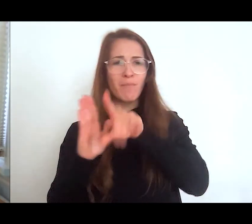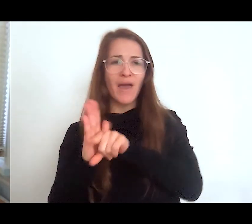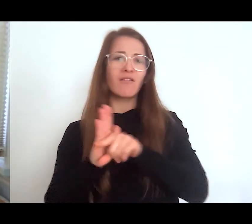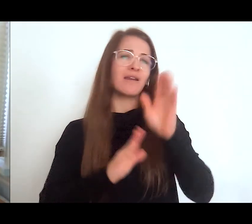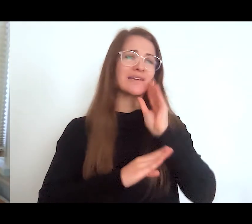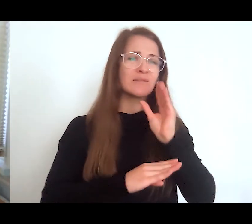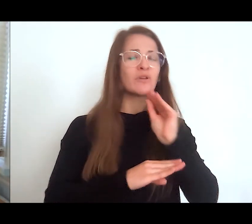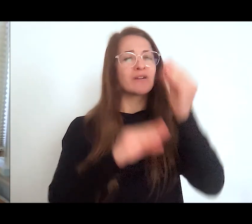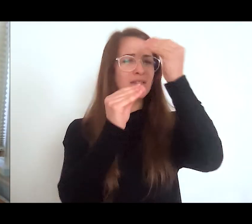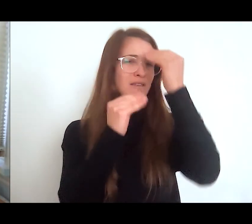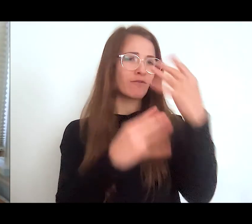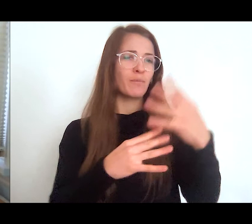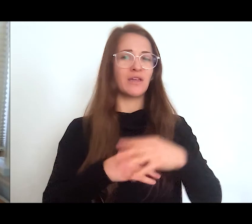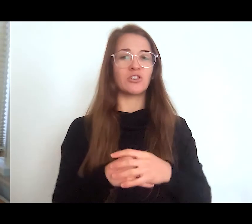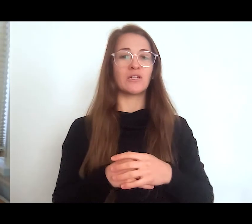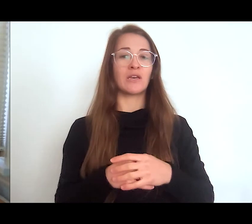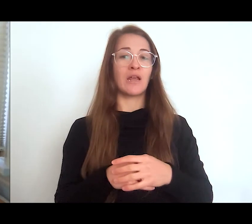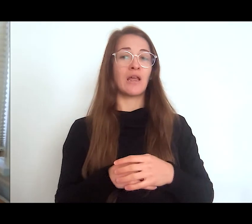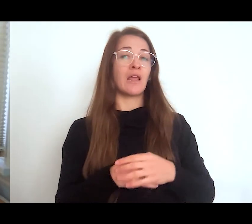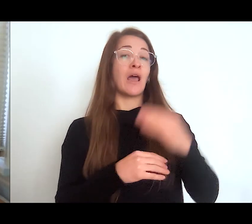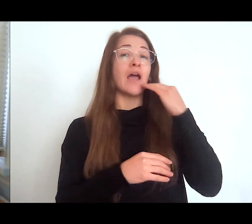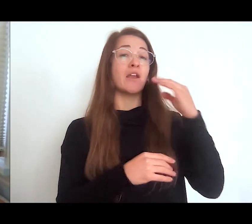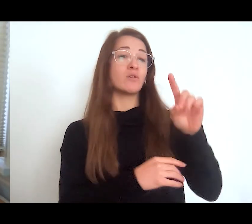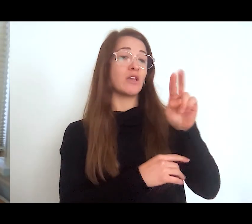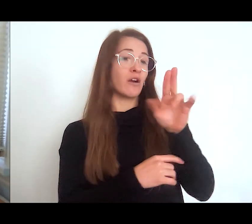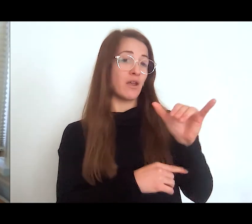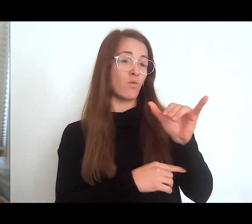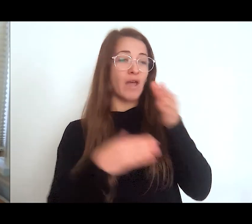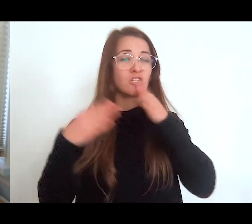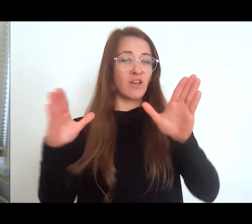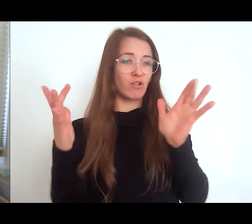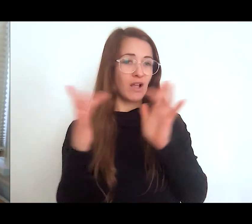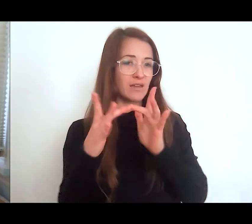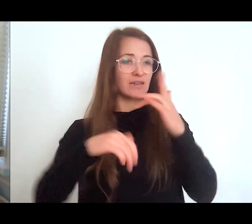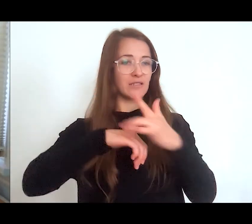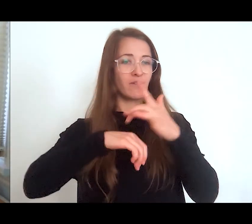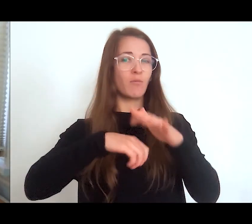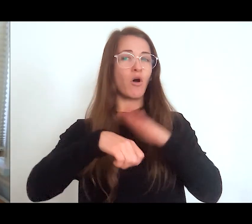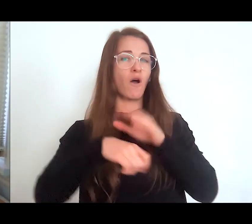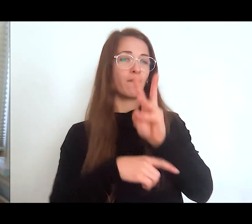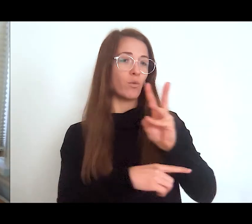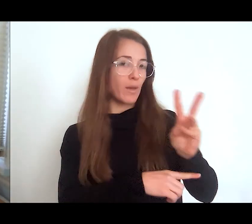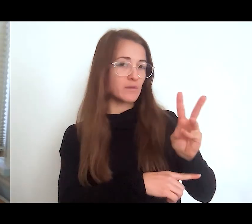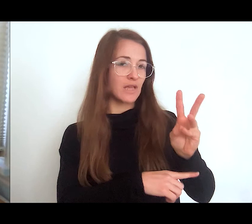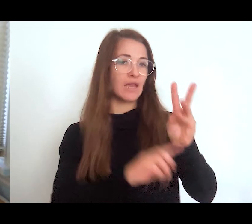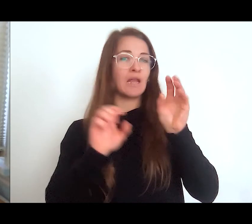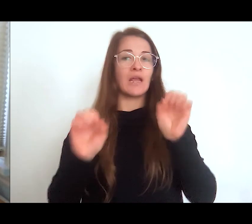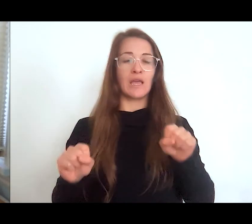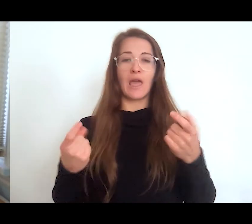INTERESTING BACKGROUNDS AND EXPERIENCES, I WILL SAY THAT DRNY'S GENERAL CONTACT INFORMATION IS AVAILABLE ON OUR